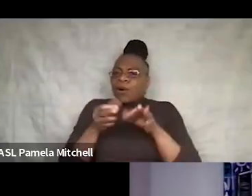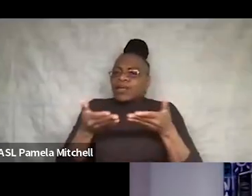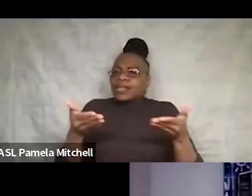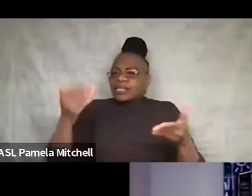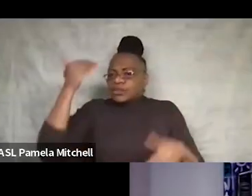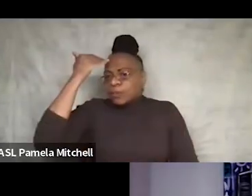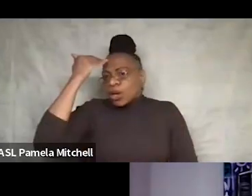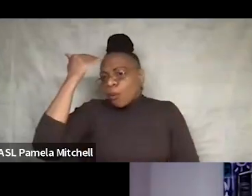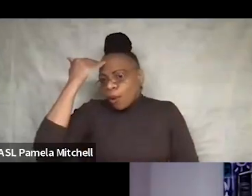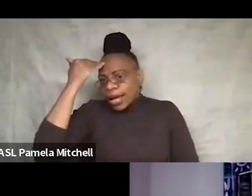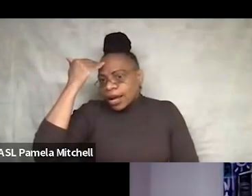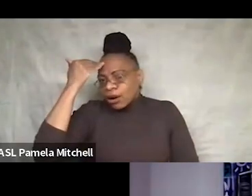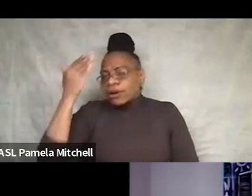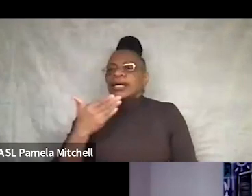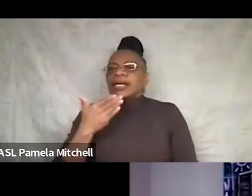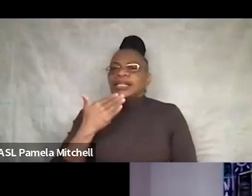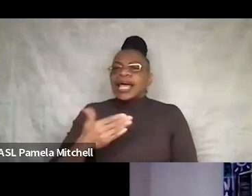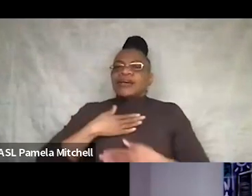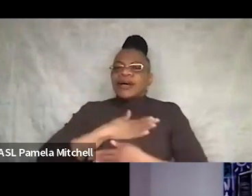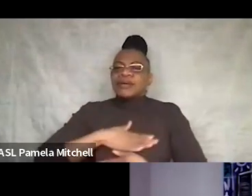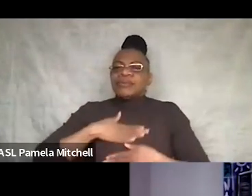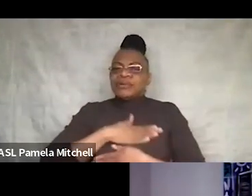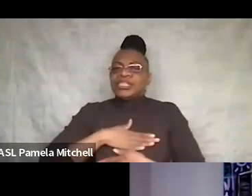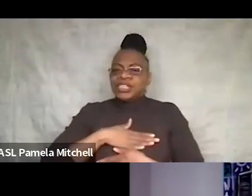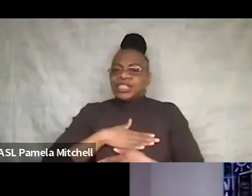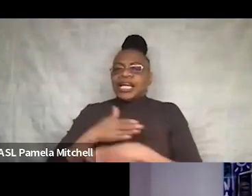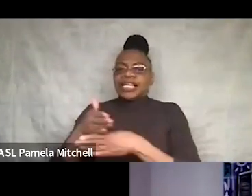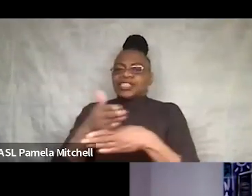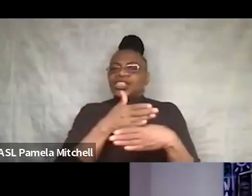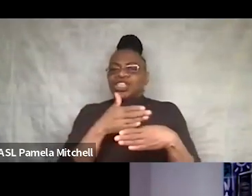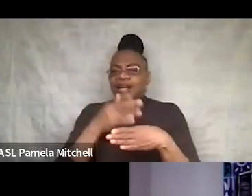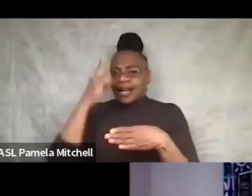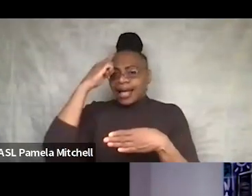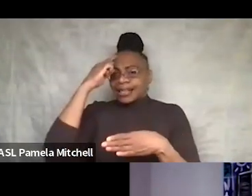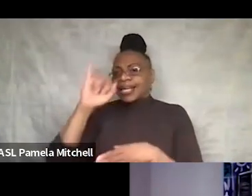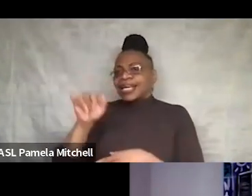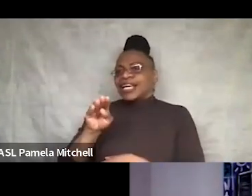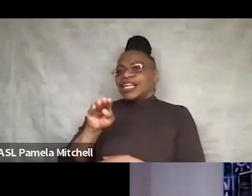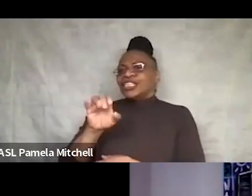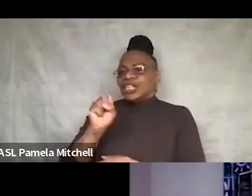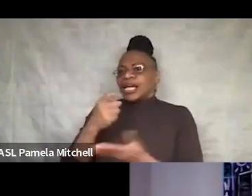Thank you. I appreciate you sharing that. And I think James talked about that a little bit also in assessing who your partnerships might be.